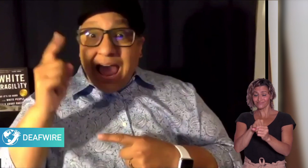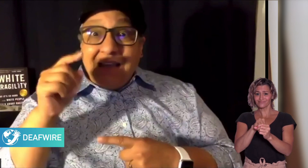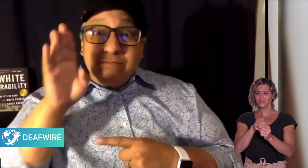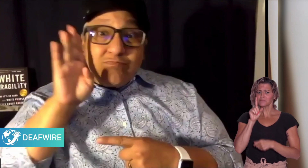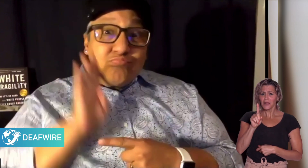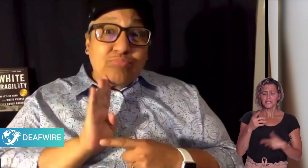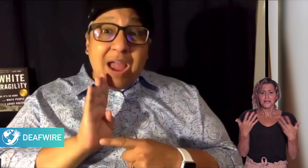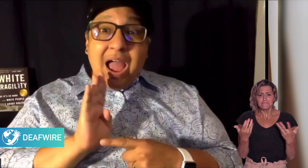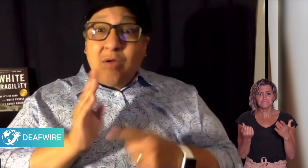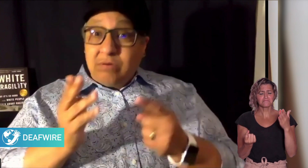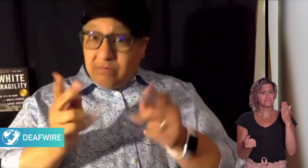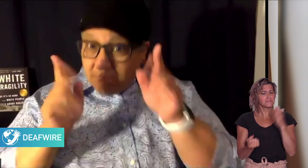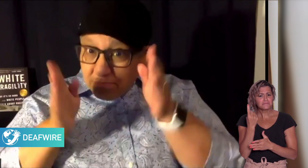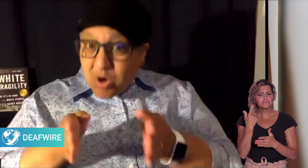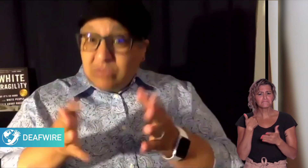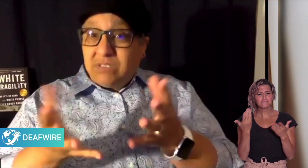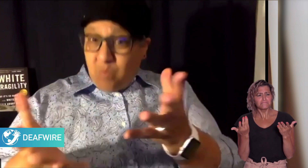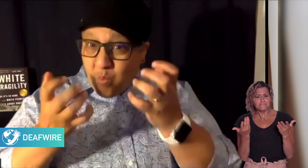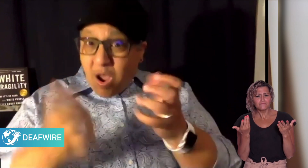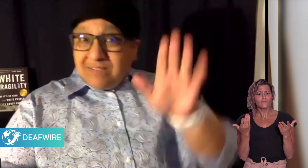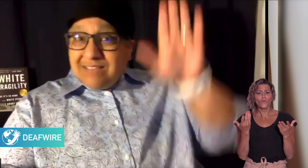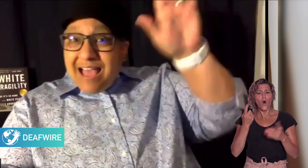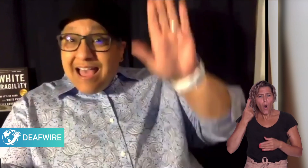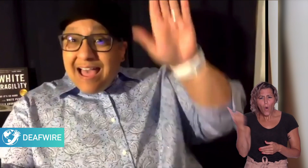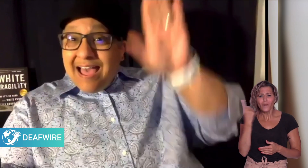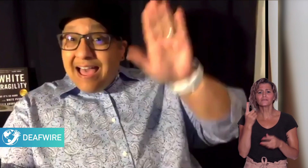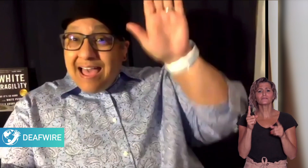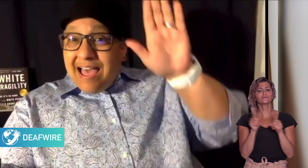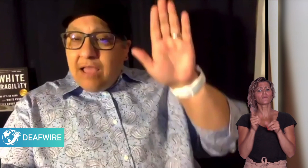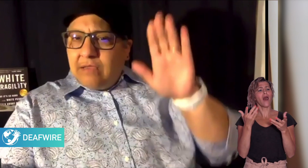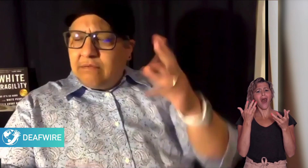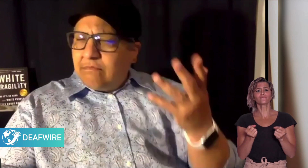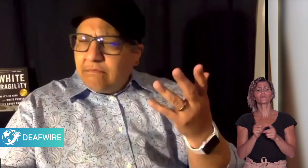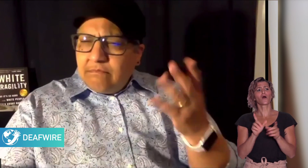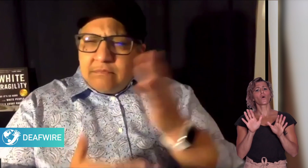is interested, for some reason, there is always an excuse